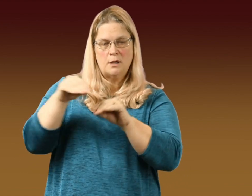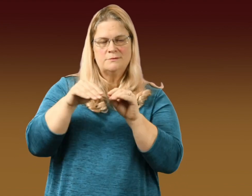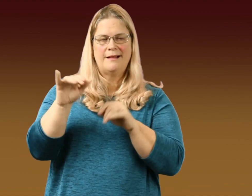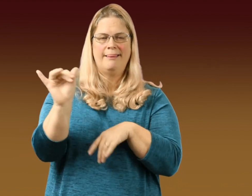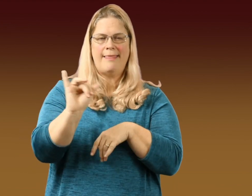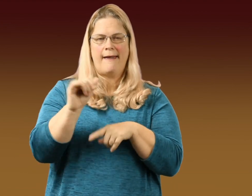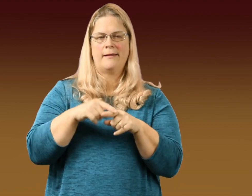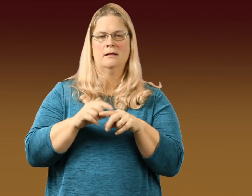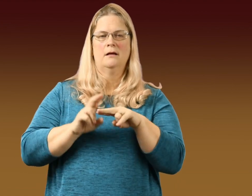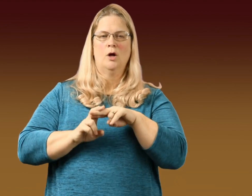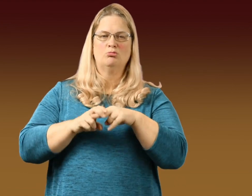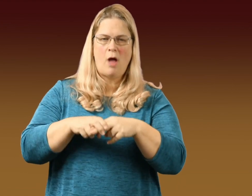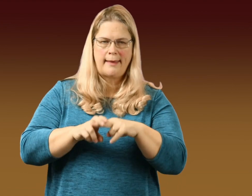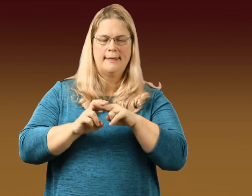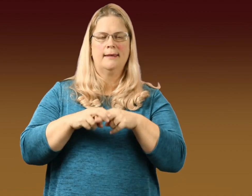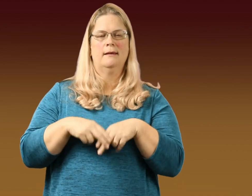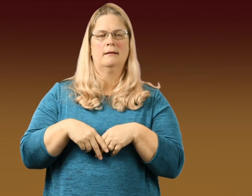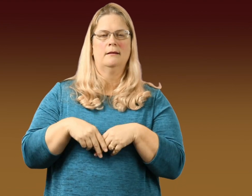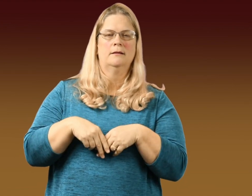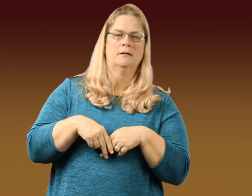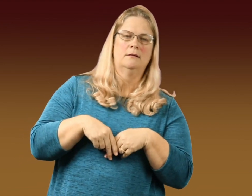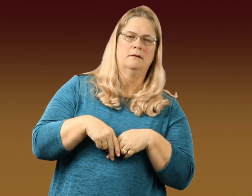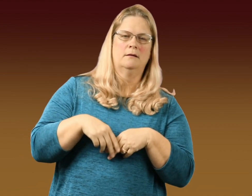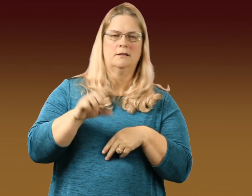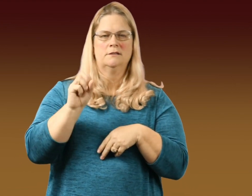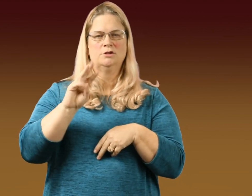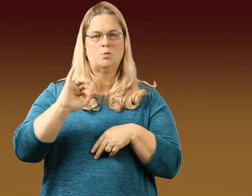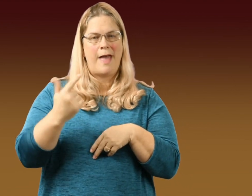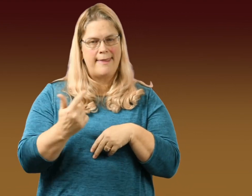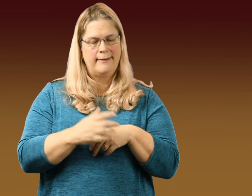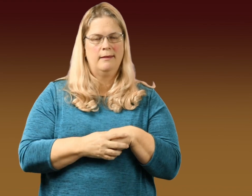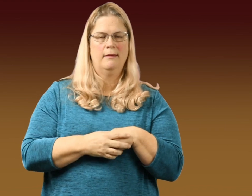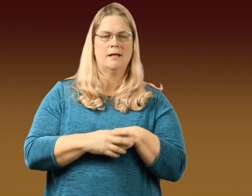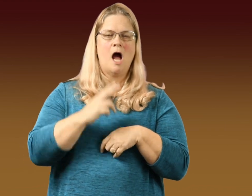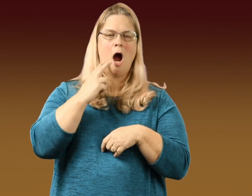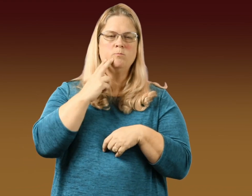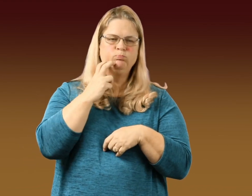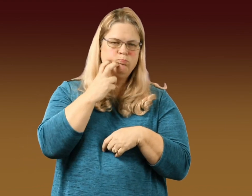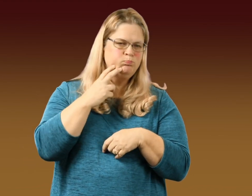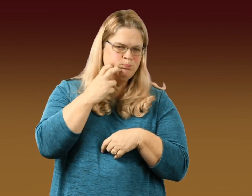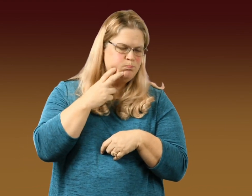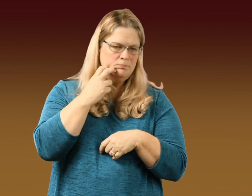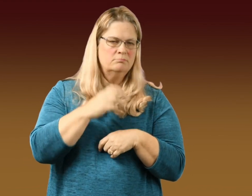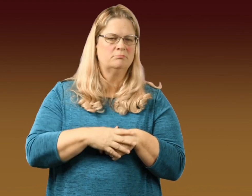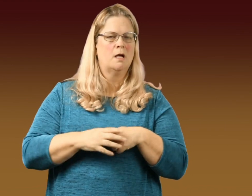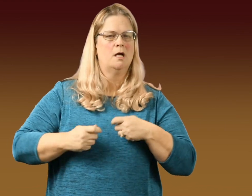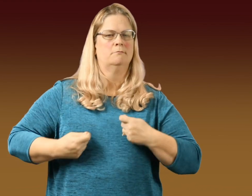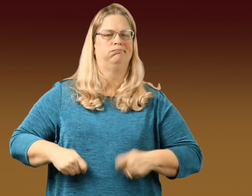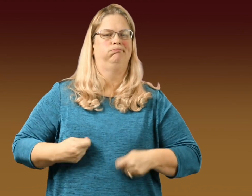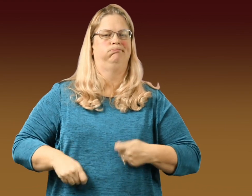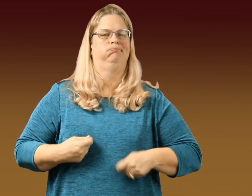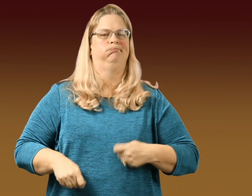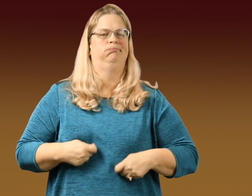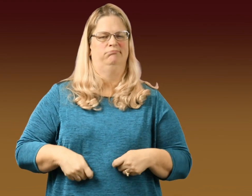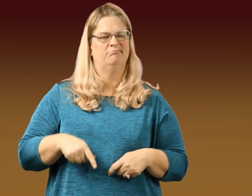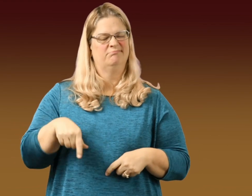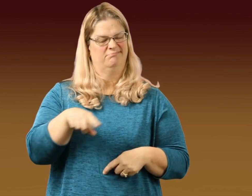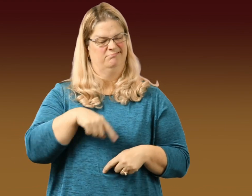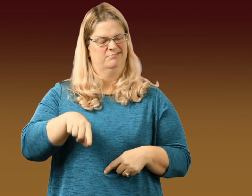Some things include repetitive motion, like rocking, swaying, gum chewing, even drumming.